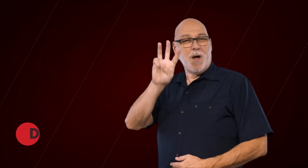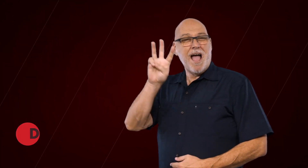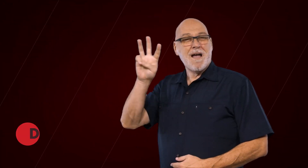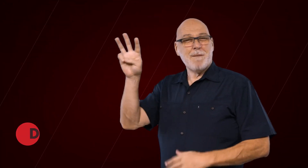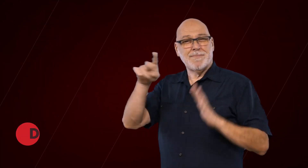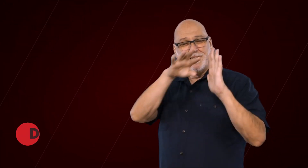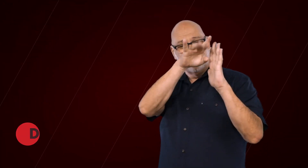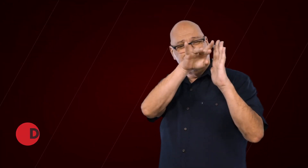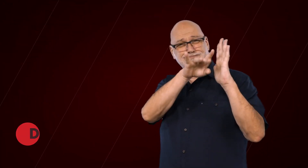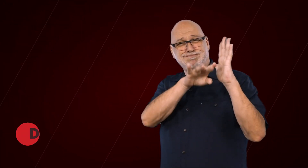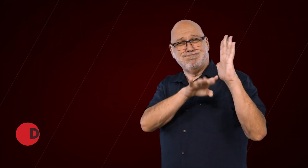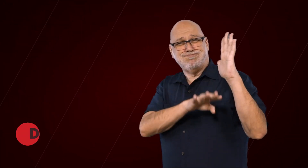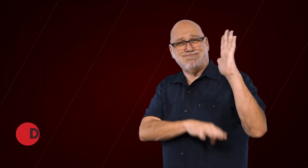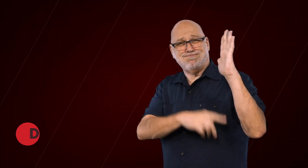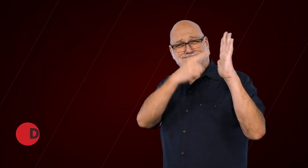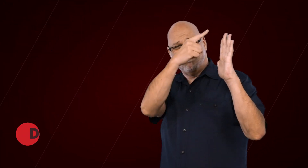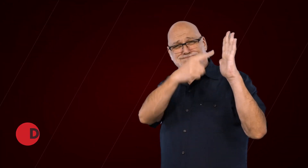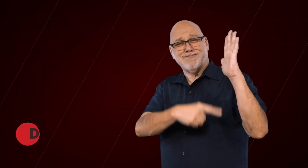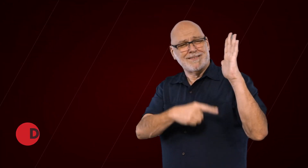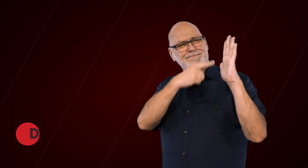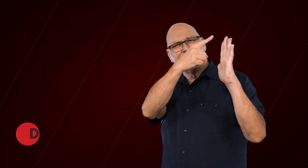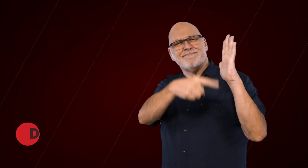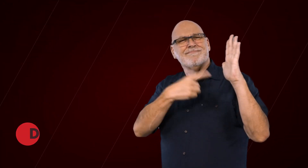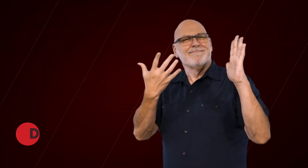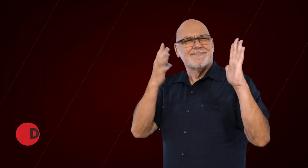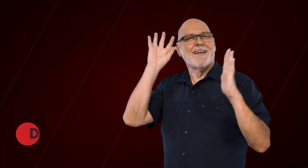[Anselmo]: The Government of Canada website lists an overview